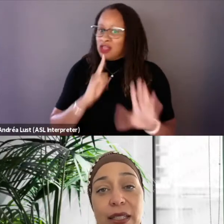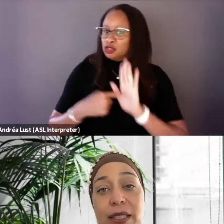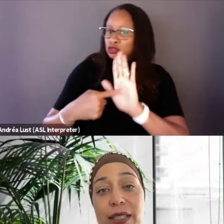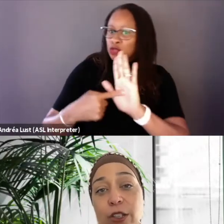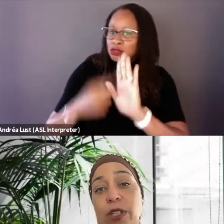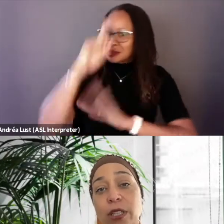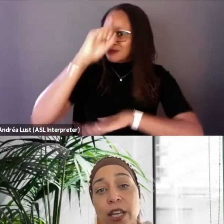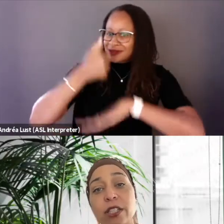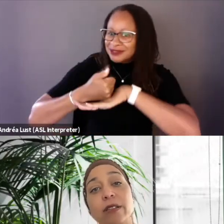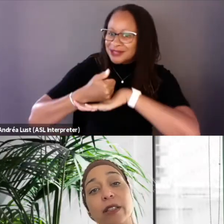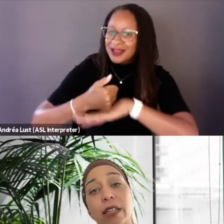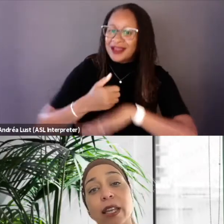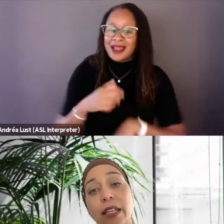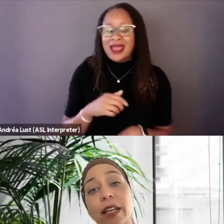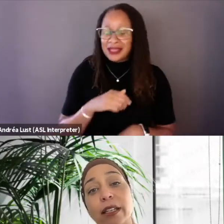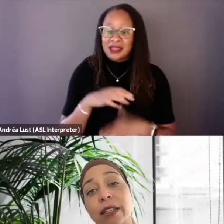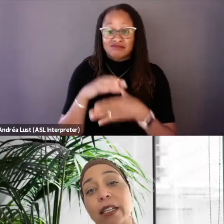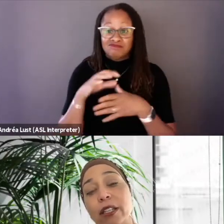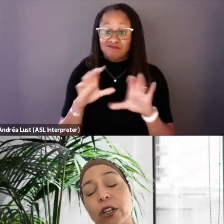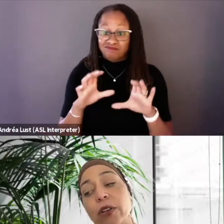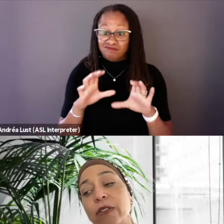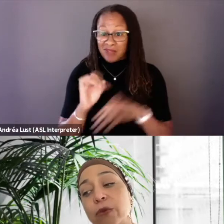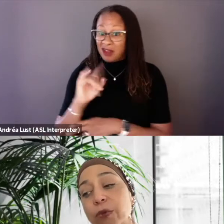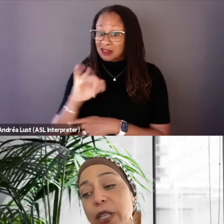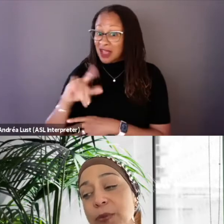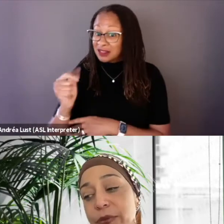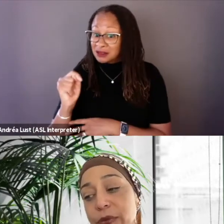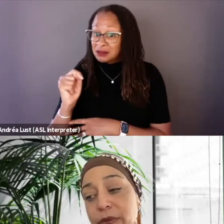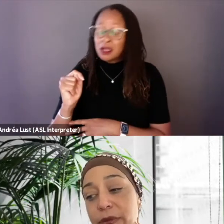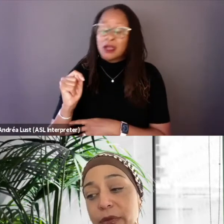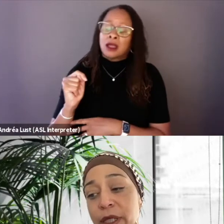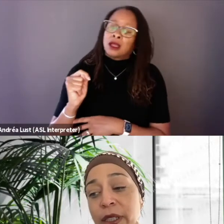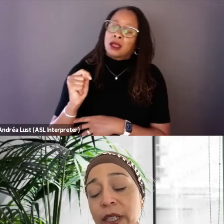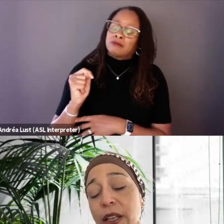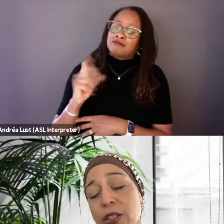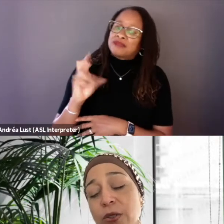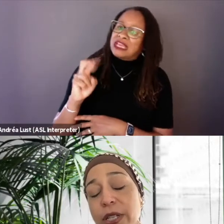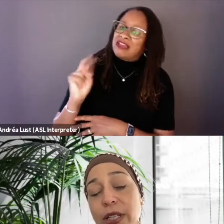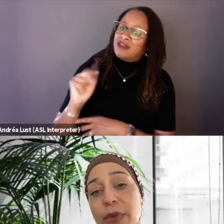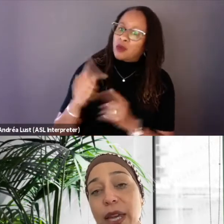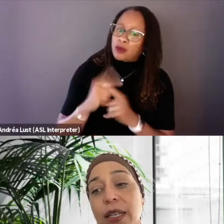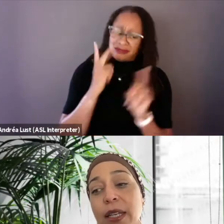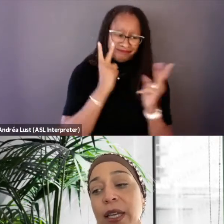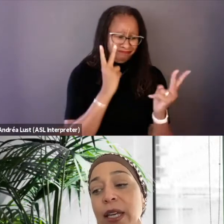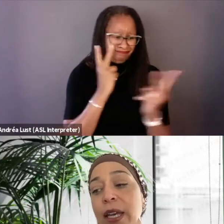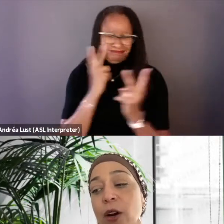and the contextualization that I think, you know, even when we look at all the stories in Amend,